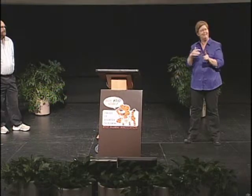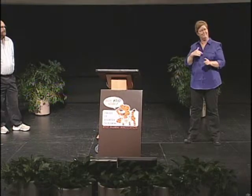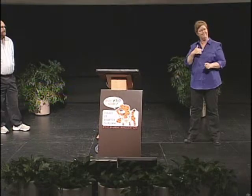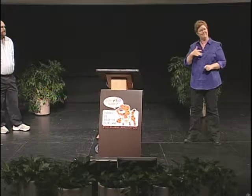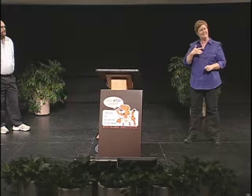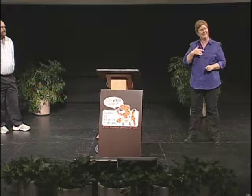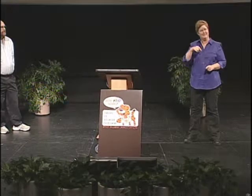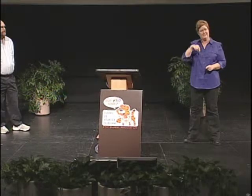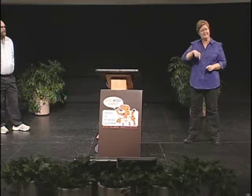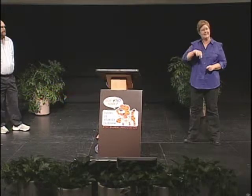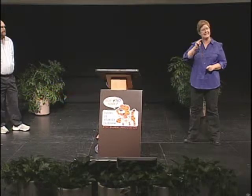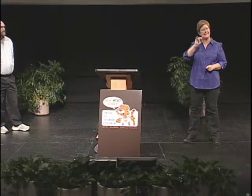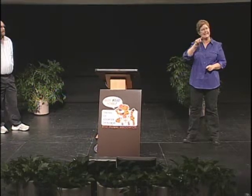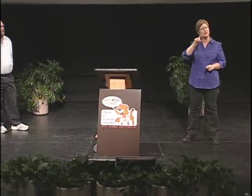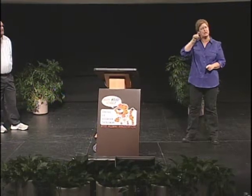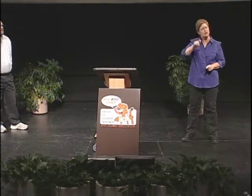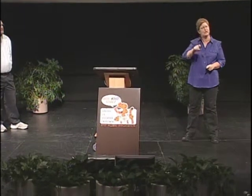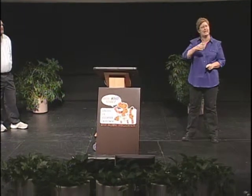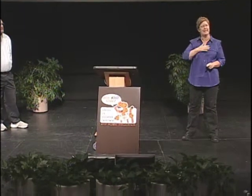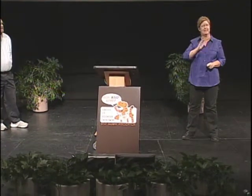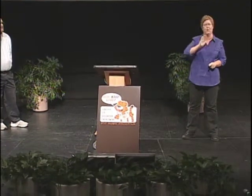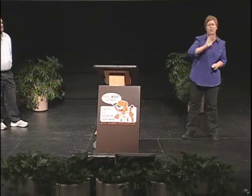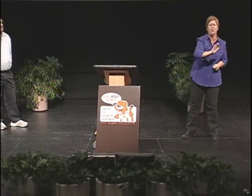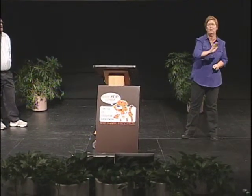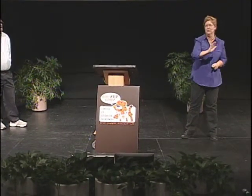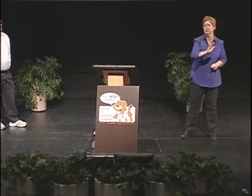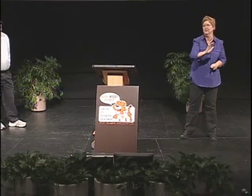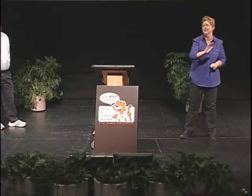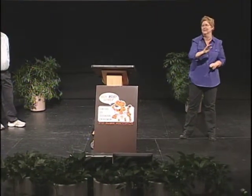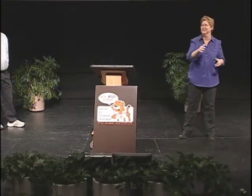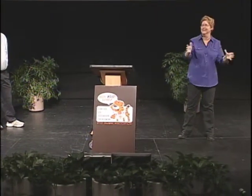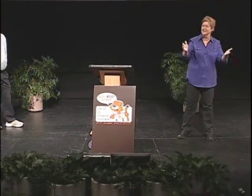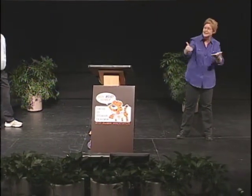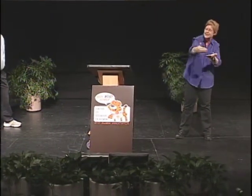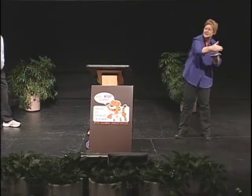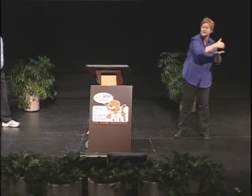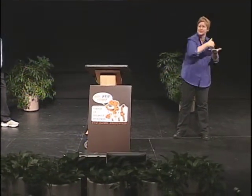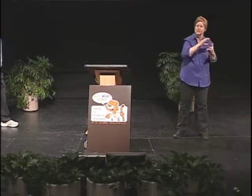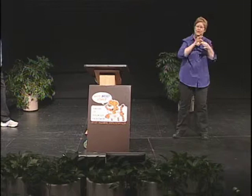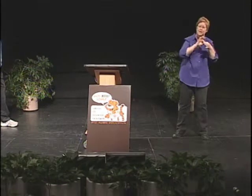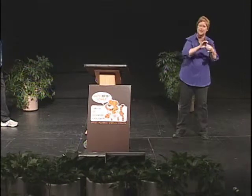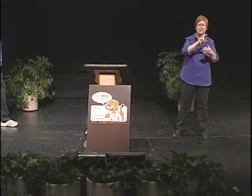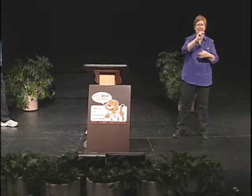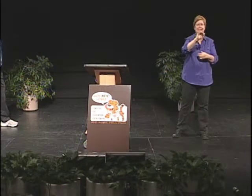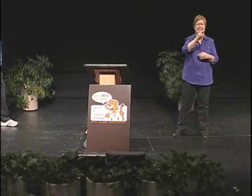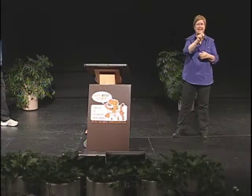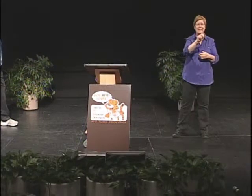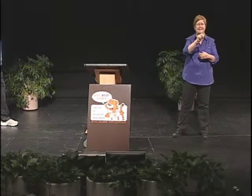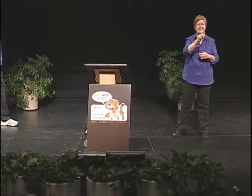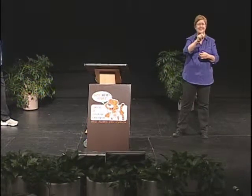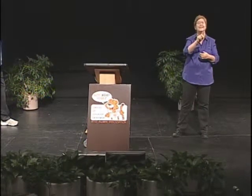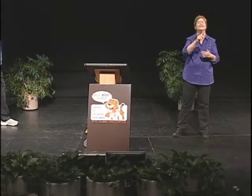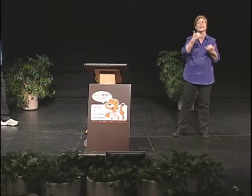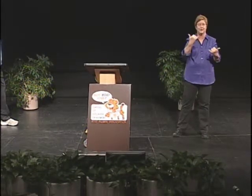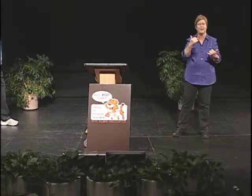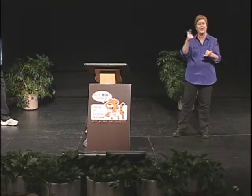But now we feel like we need to have our very own collection with the NTID history.